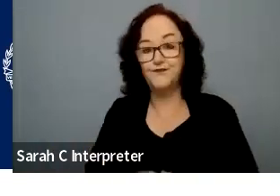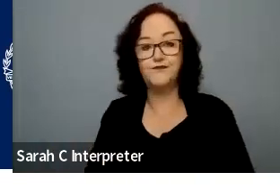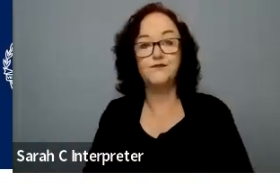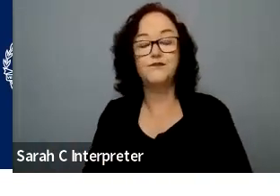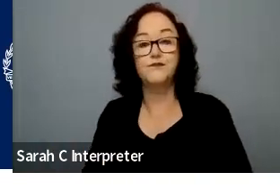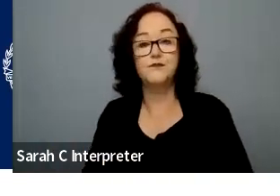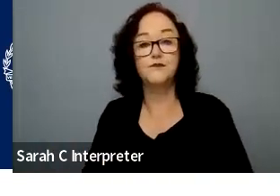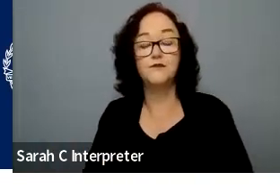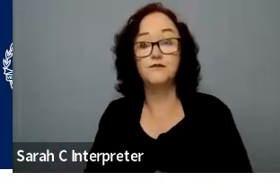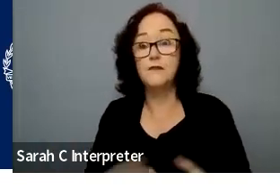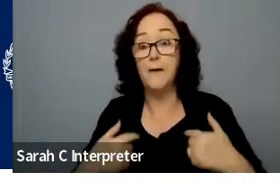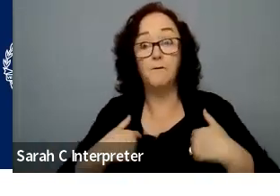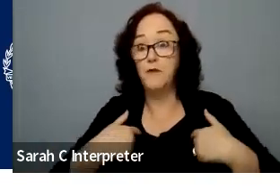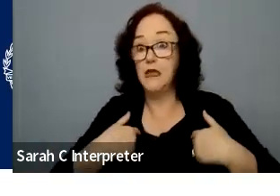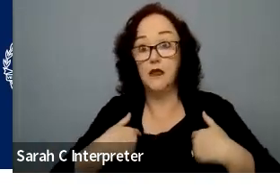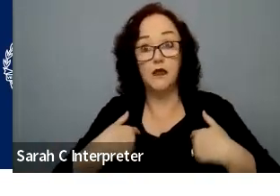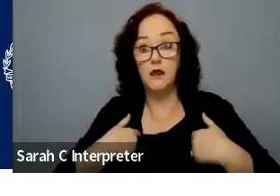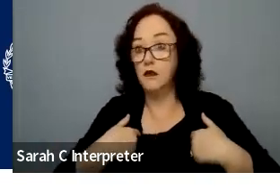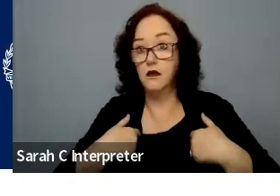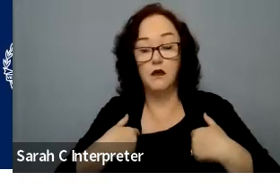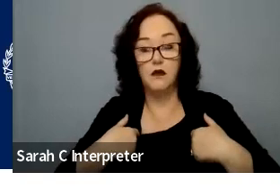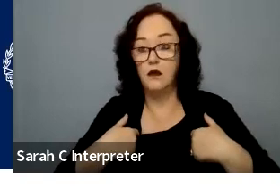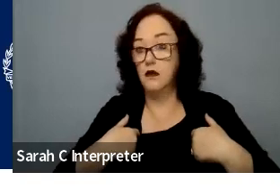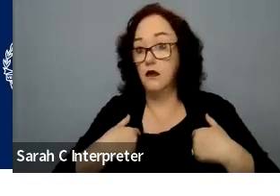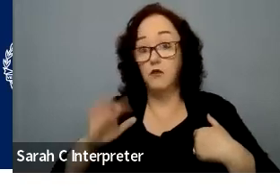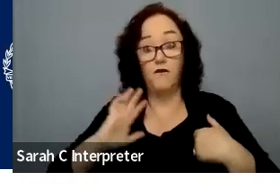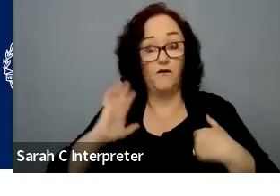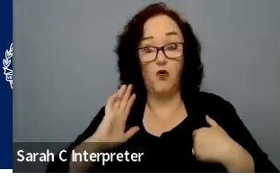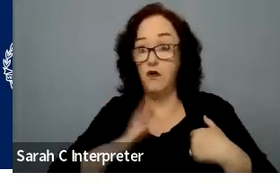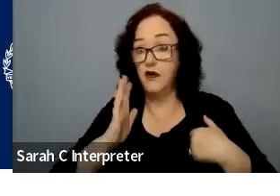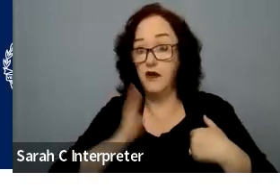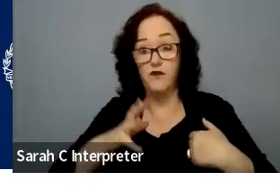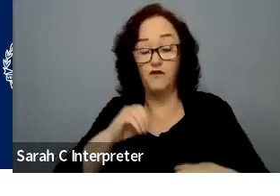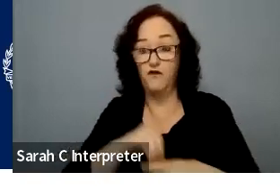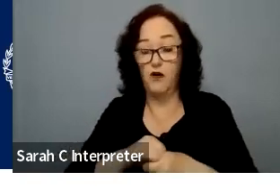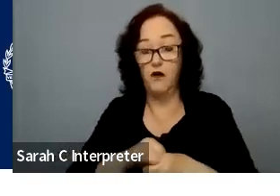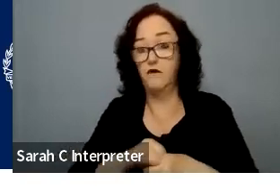involved in any of these which put me in a bit of a bind because I didn't know exactly how this